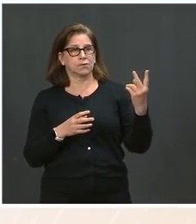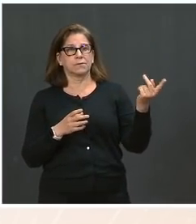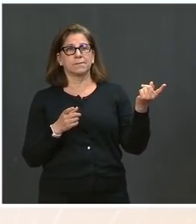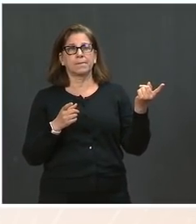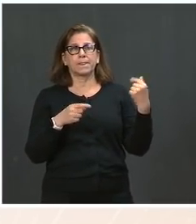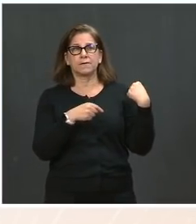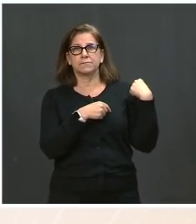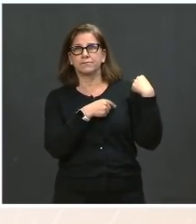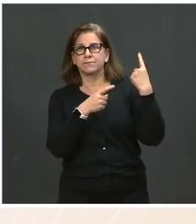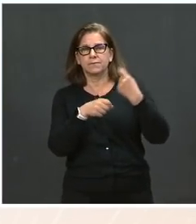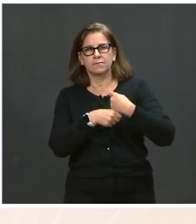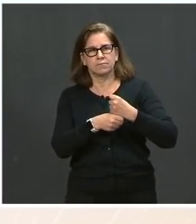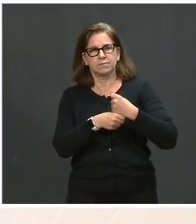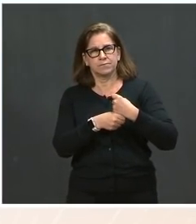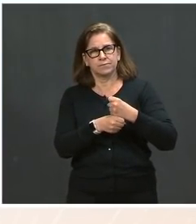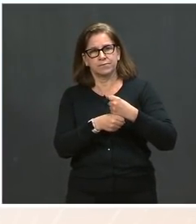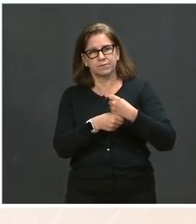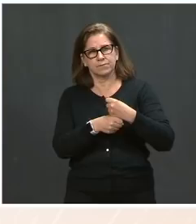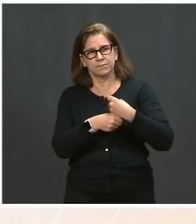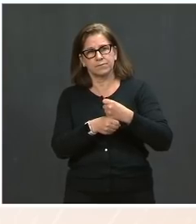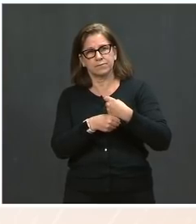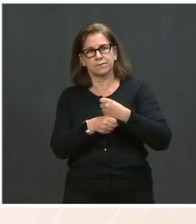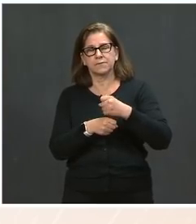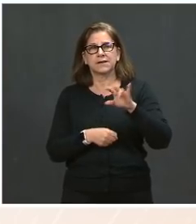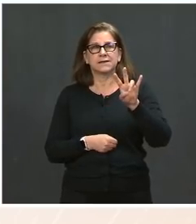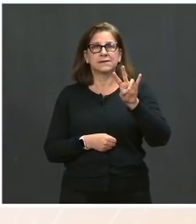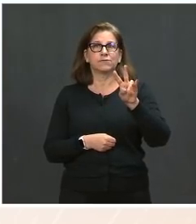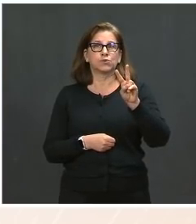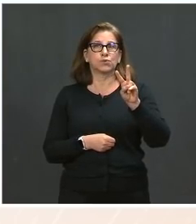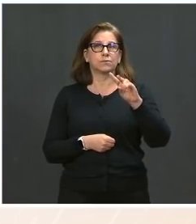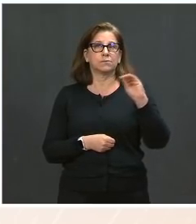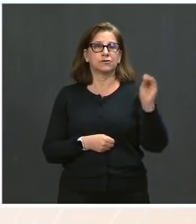Research and development has been dropping since the 1960s.